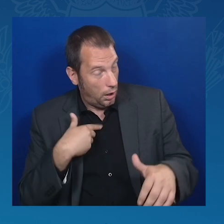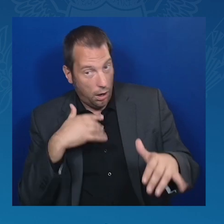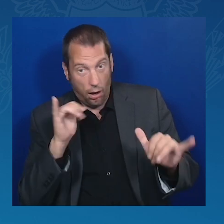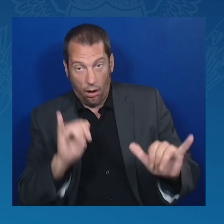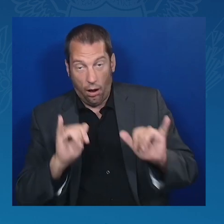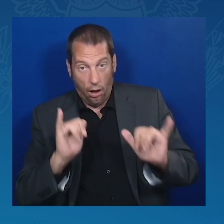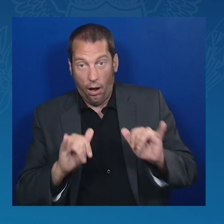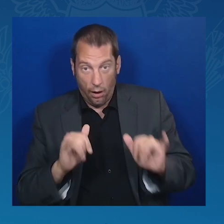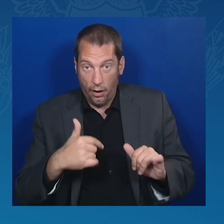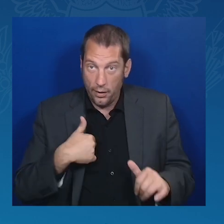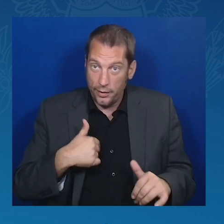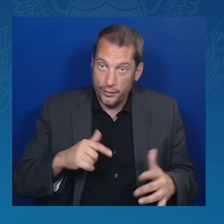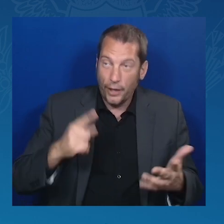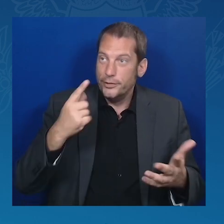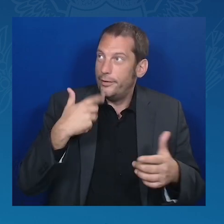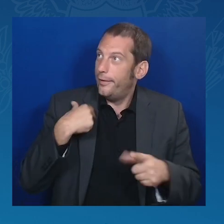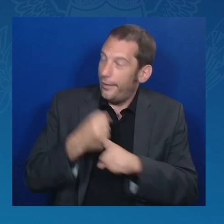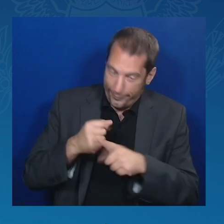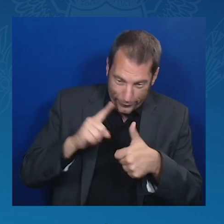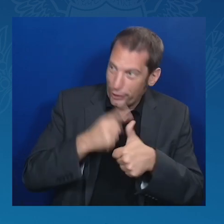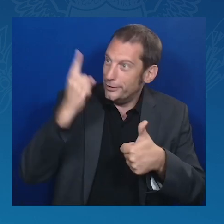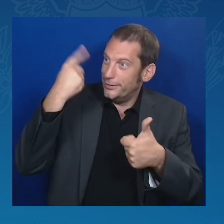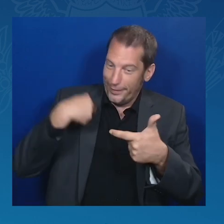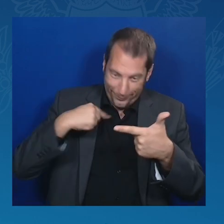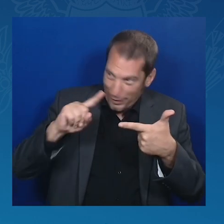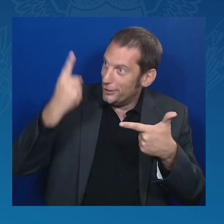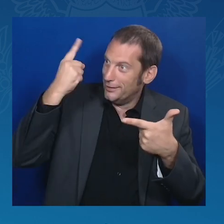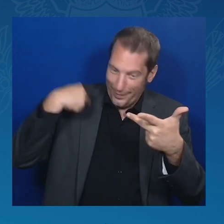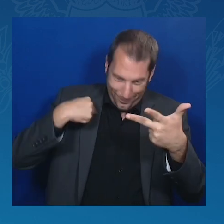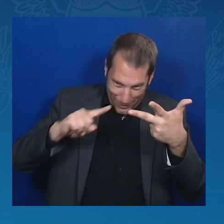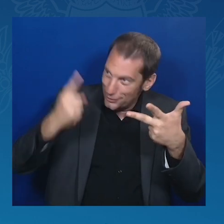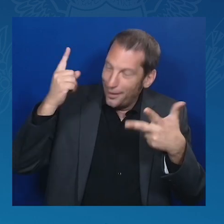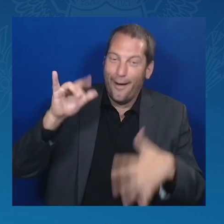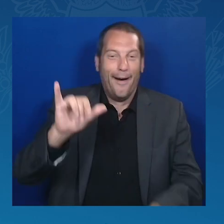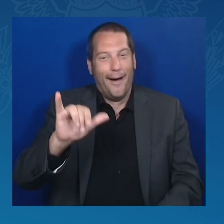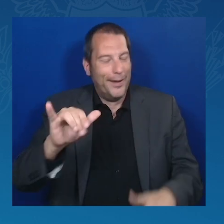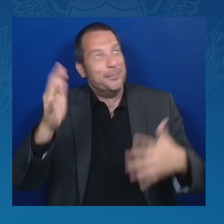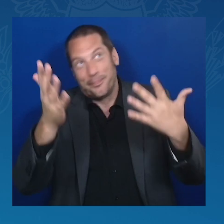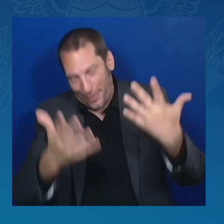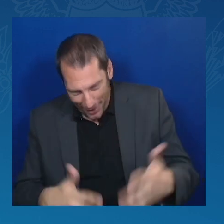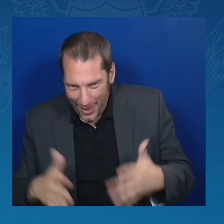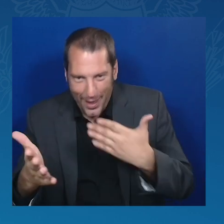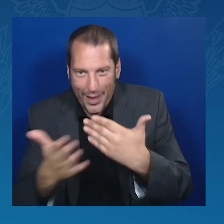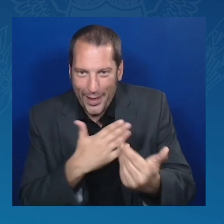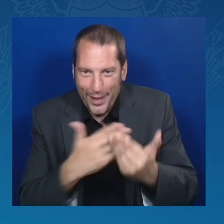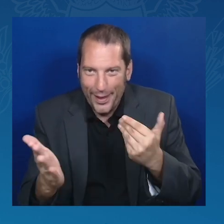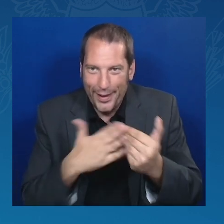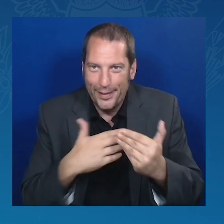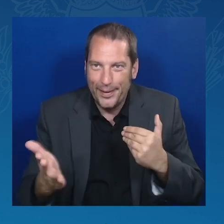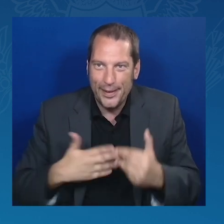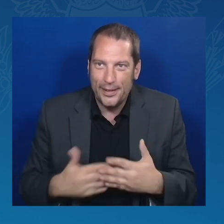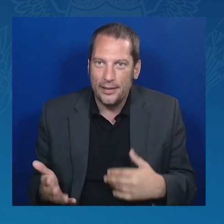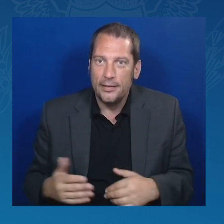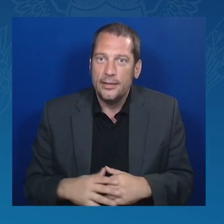But, the reason that I went is because part of you to your point,